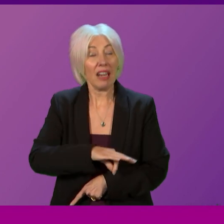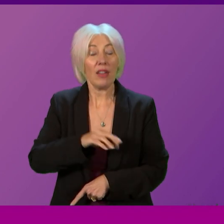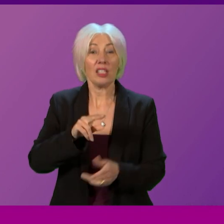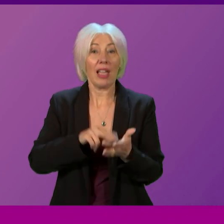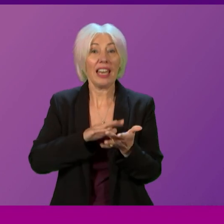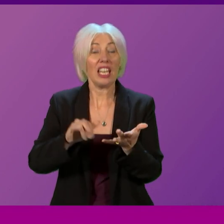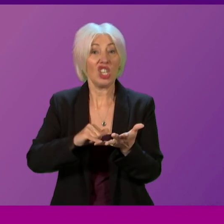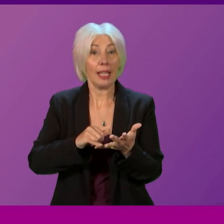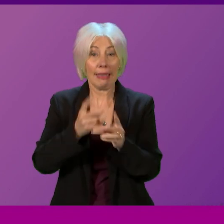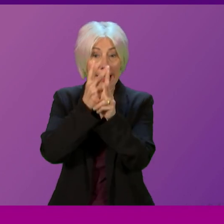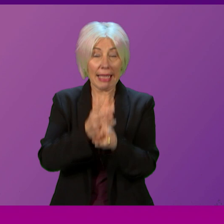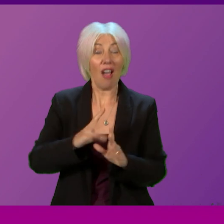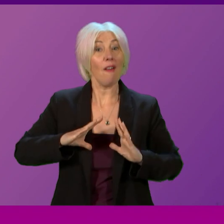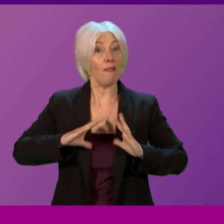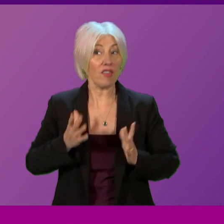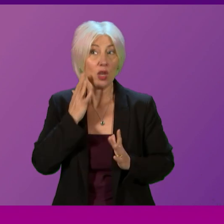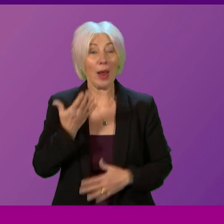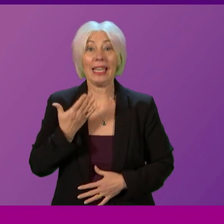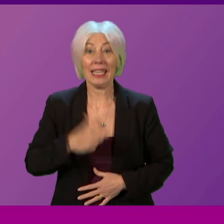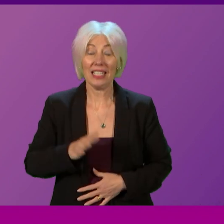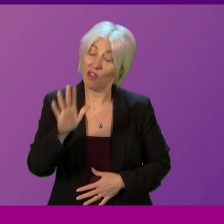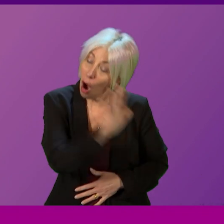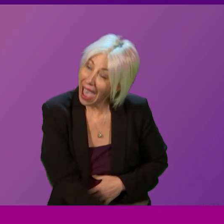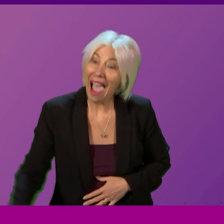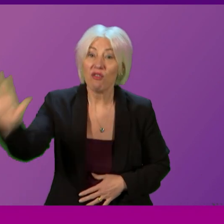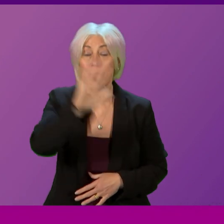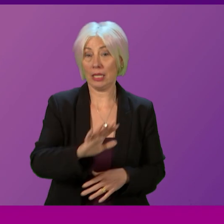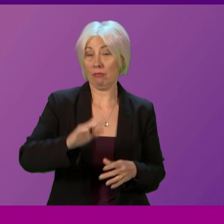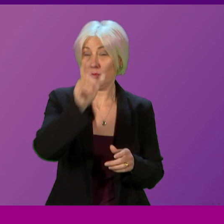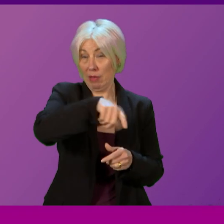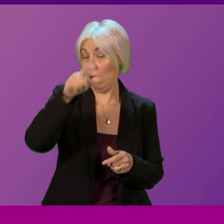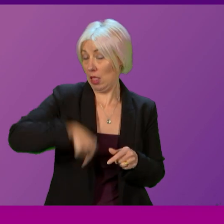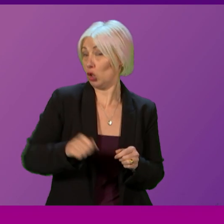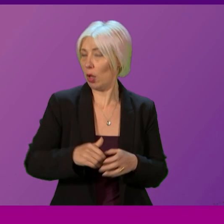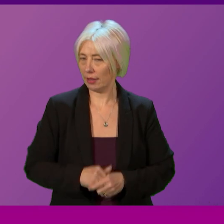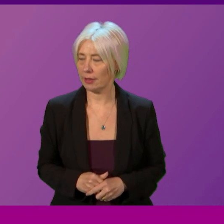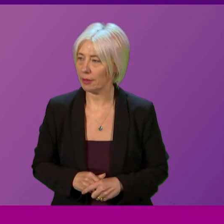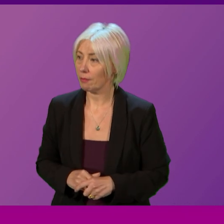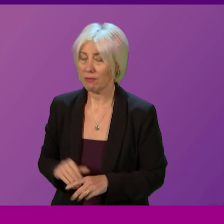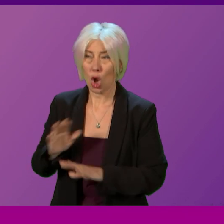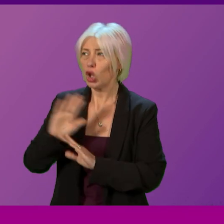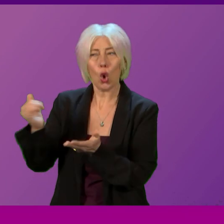at the point of need for everyone across Scotland. The First Minister’s response is to deny the facts.